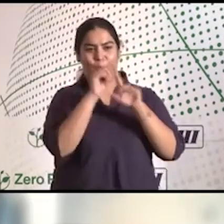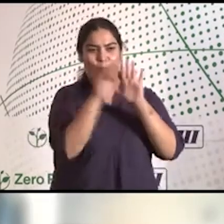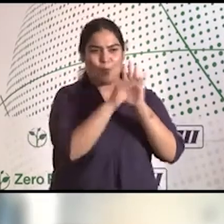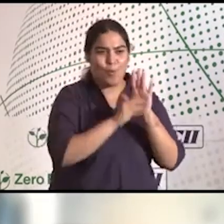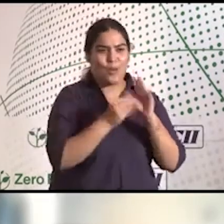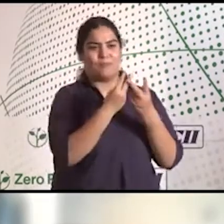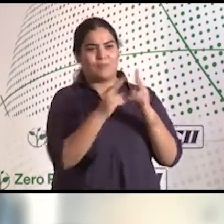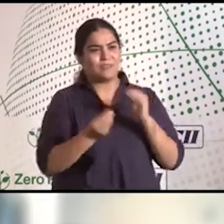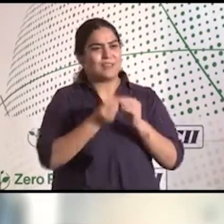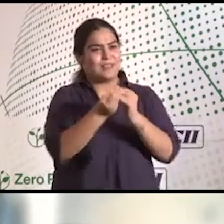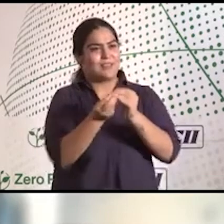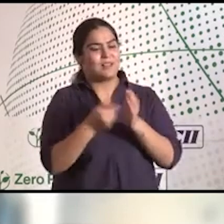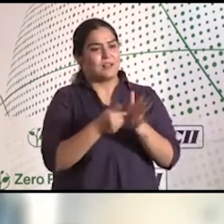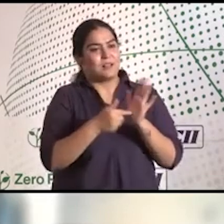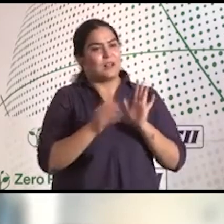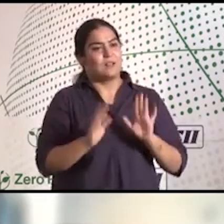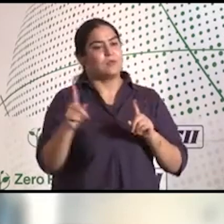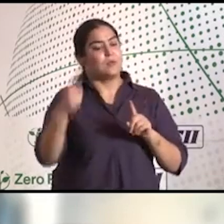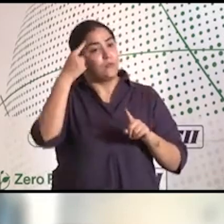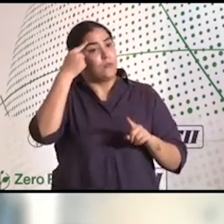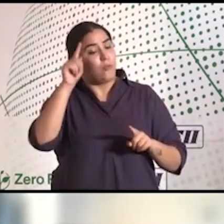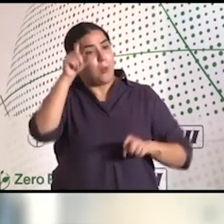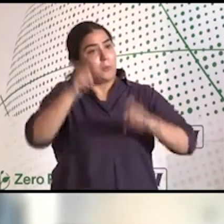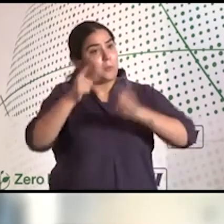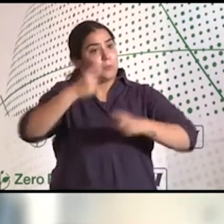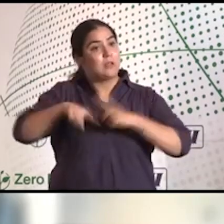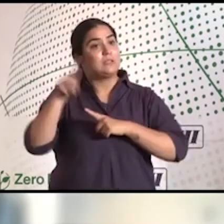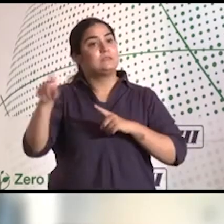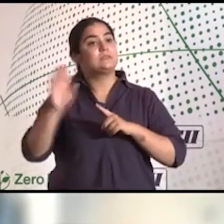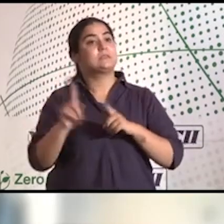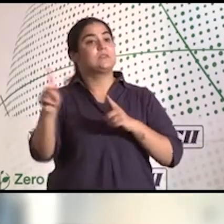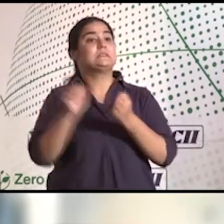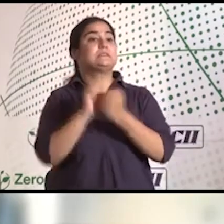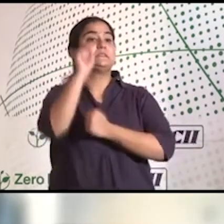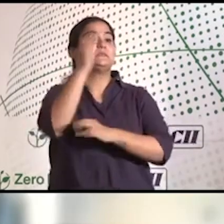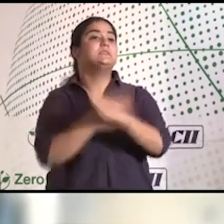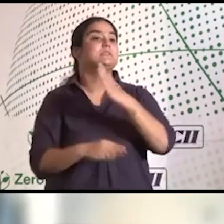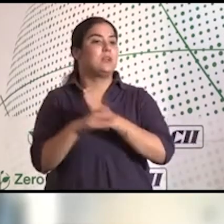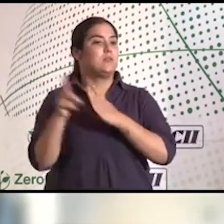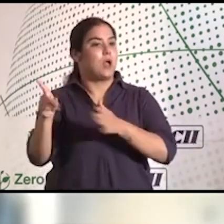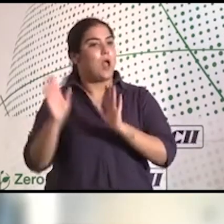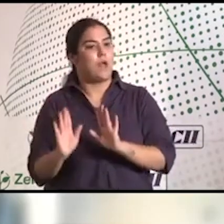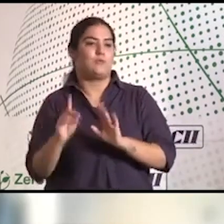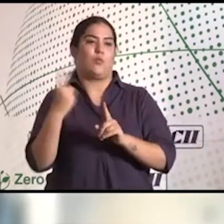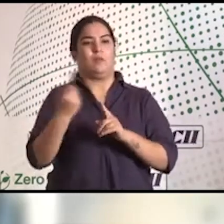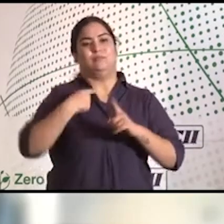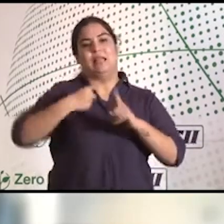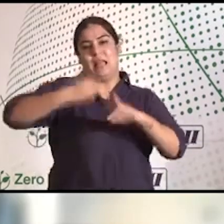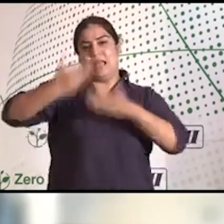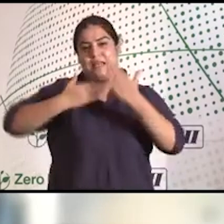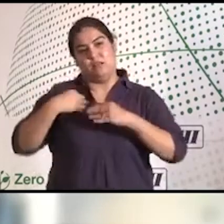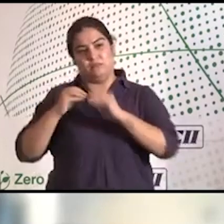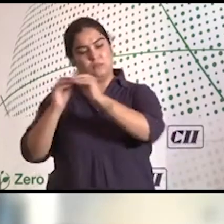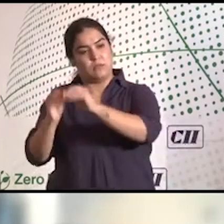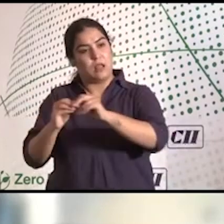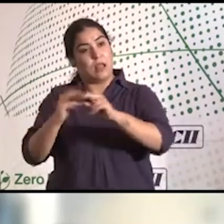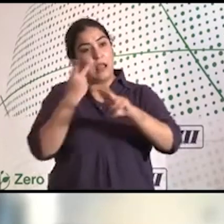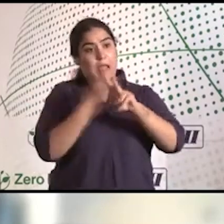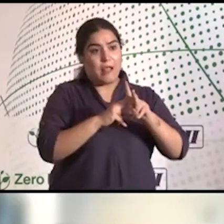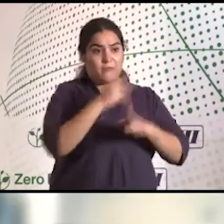these are there for those people who have got these disability certificates, those who do not have think about those 60% people.